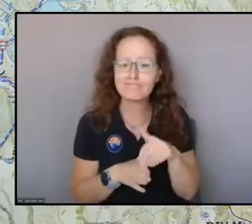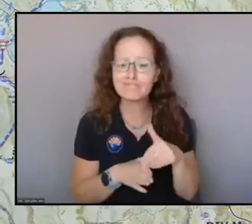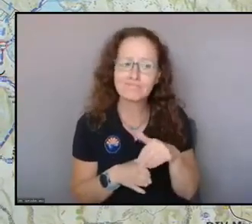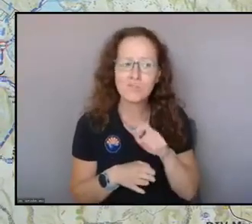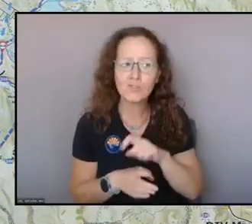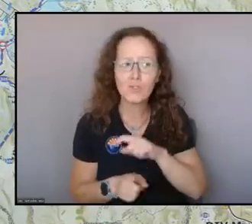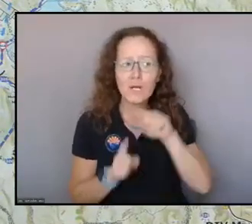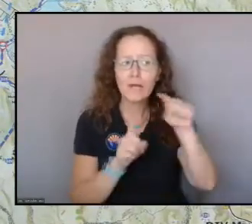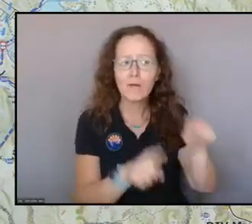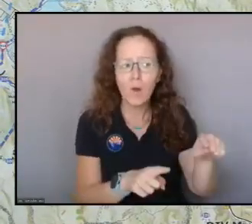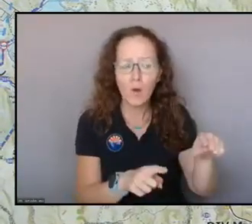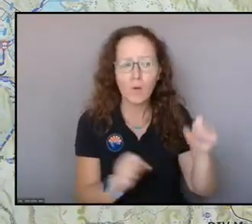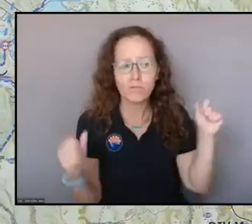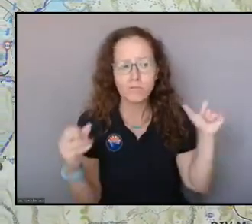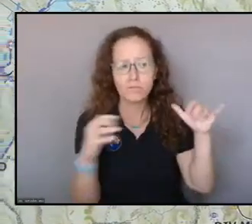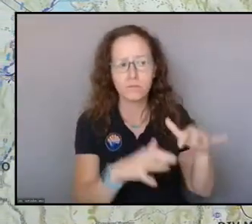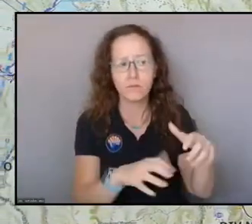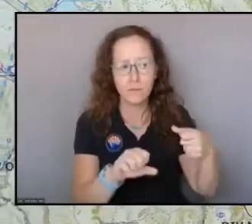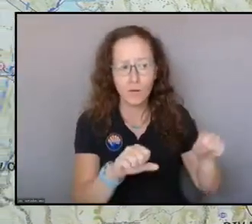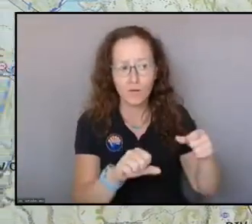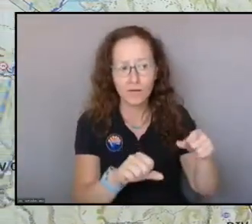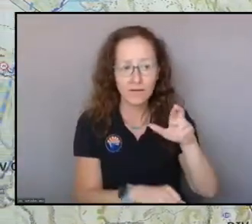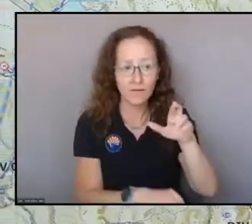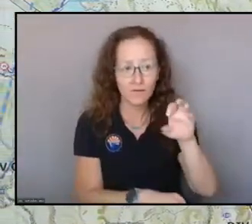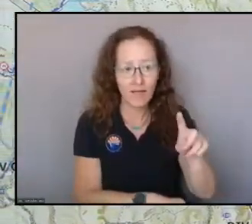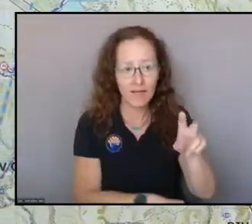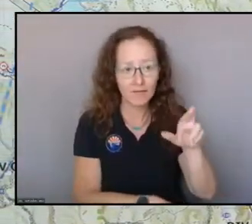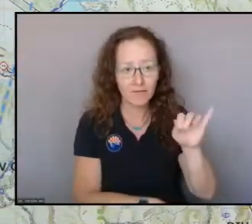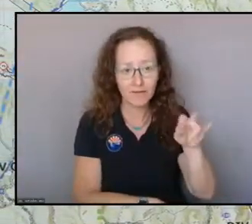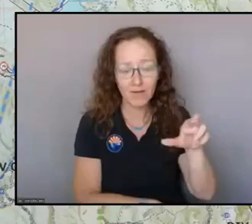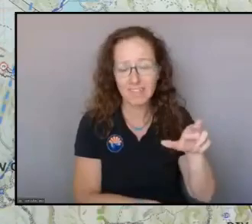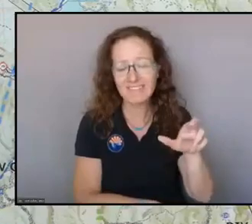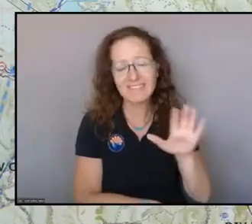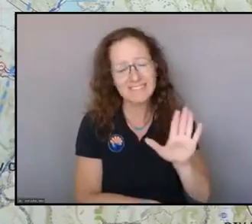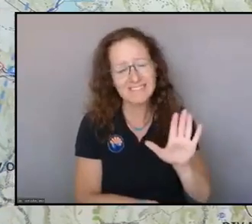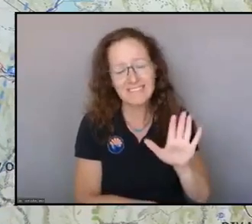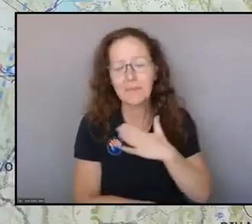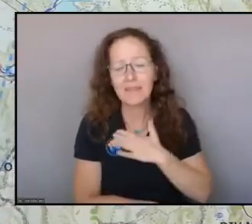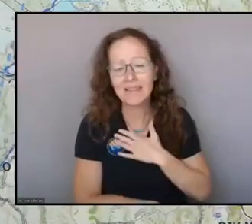TO THE MOTORCYCLE RALLY IN RED RIVER, PLEASE STAY HOME.